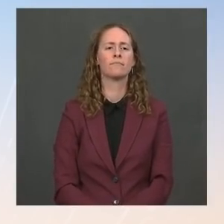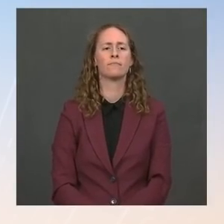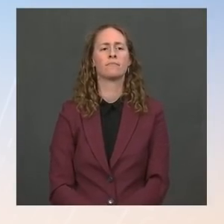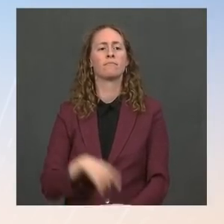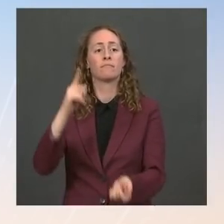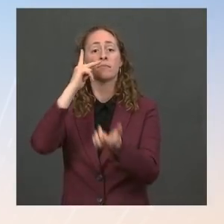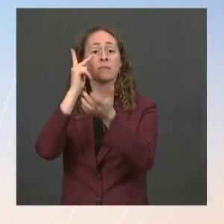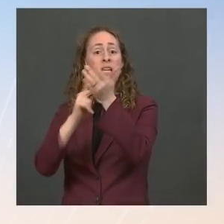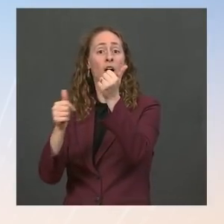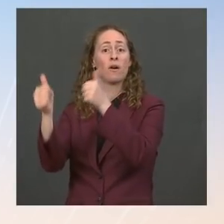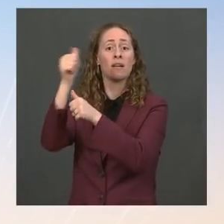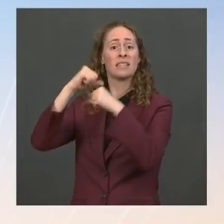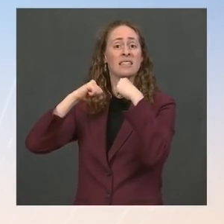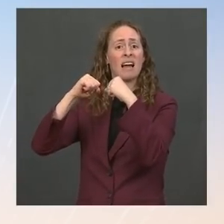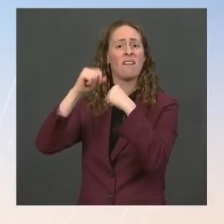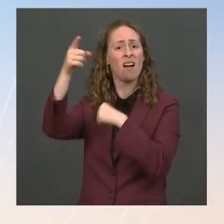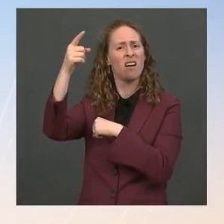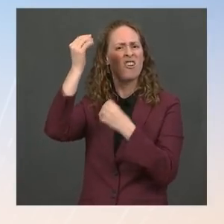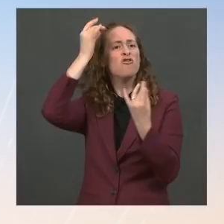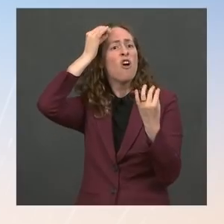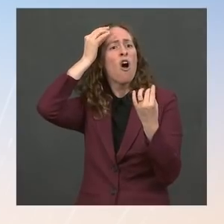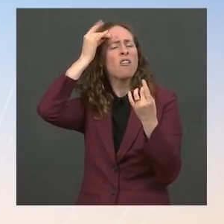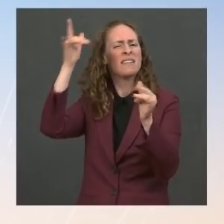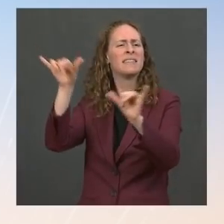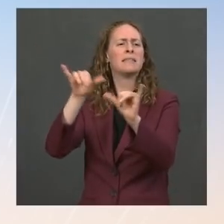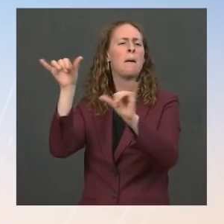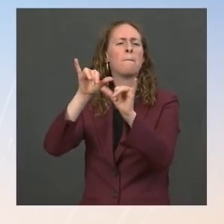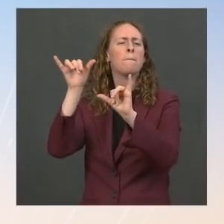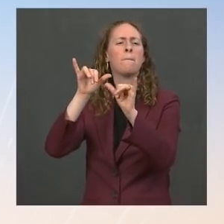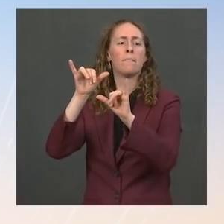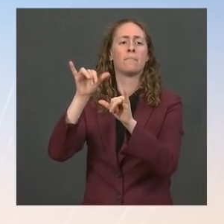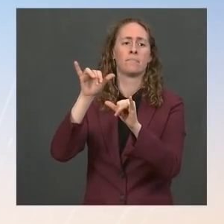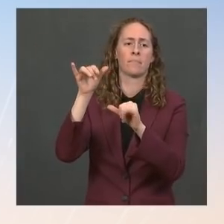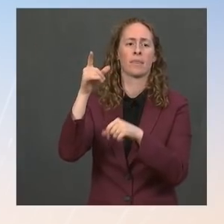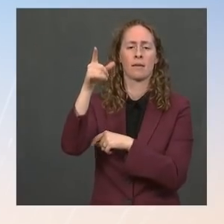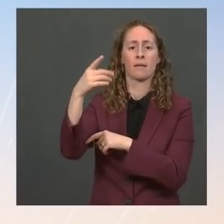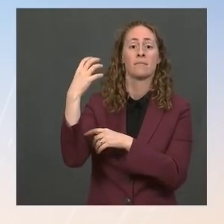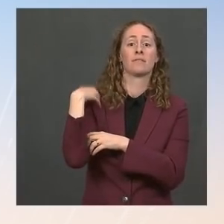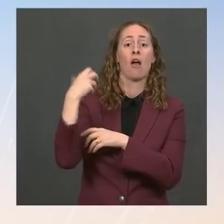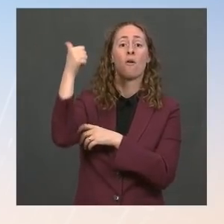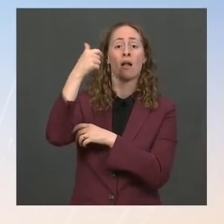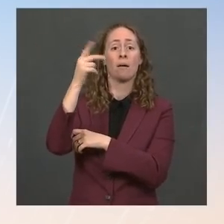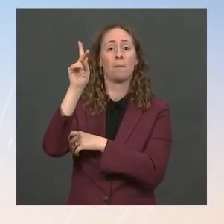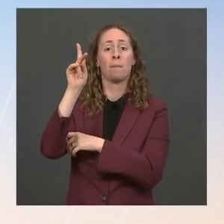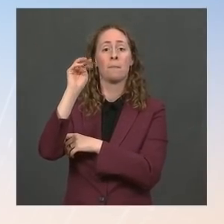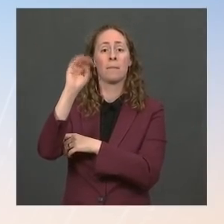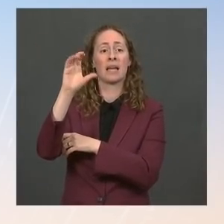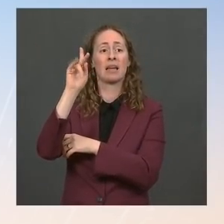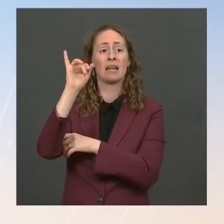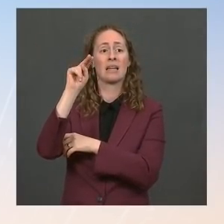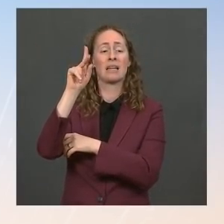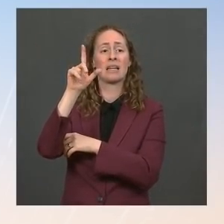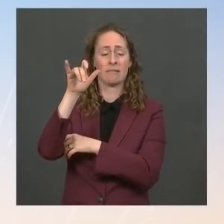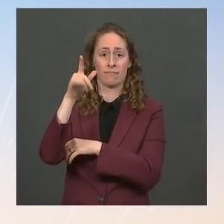by General McKenzie, this was done in error. And clearly, the investigation that will continue